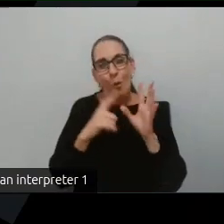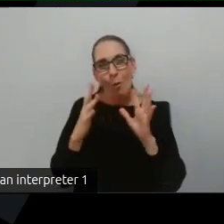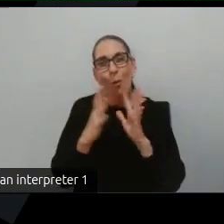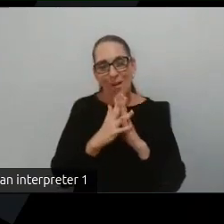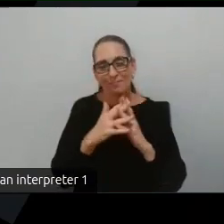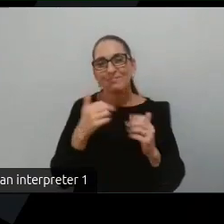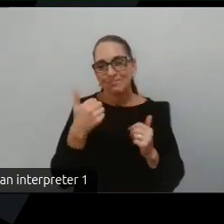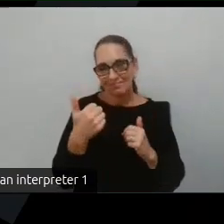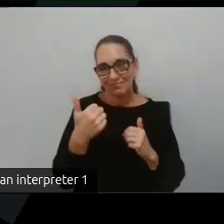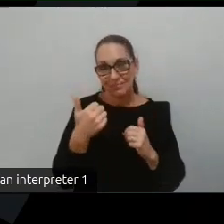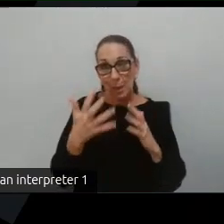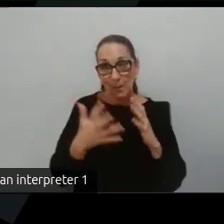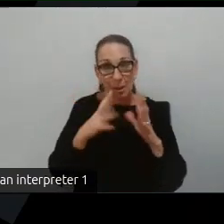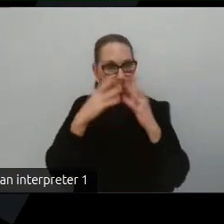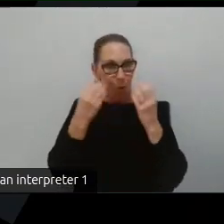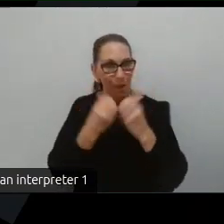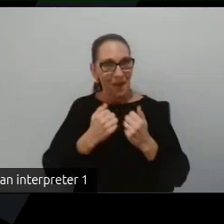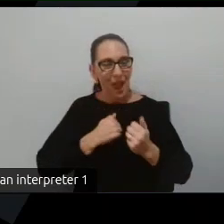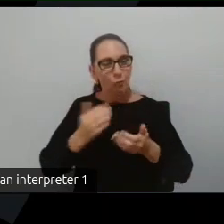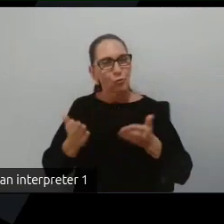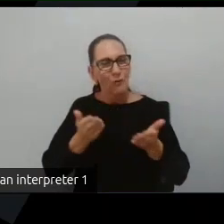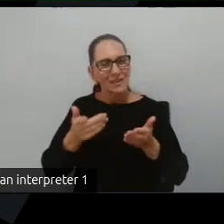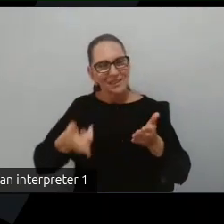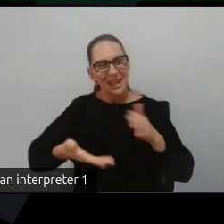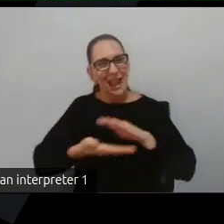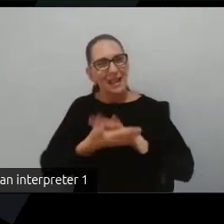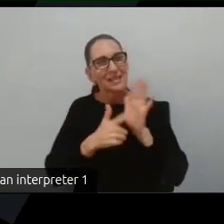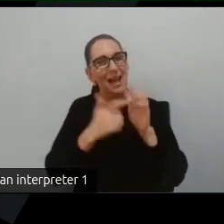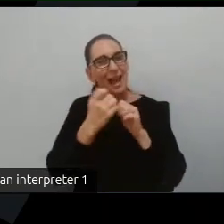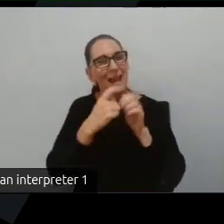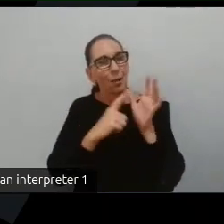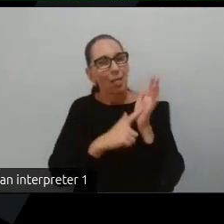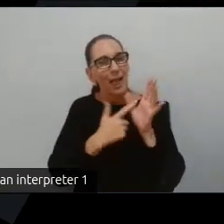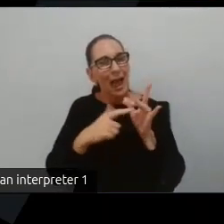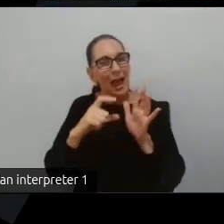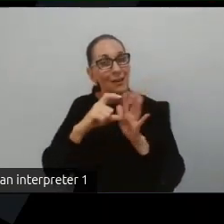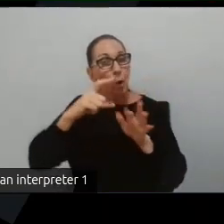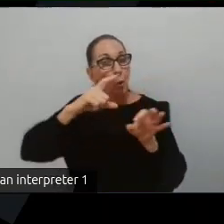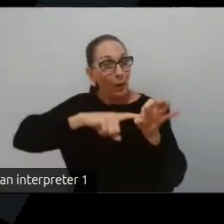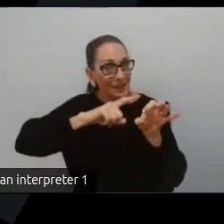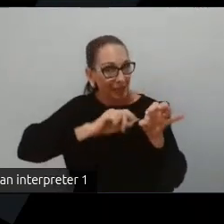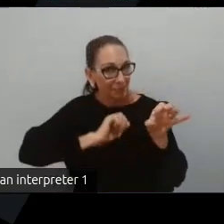um, all of our services, obviously it's for Legal Aid Queensland, but, um, we can still, you know,